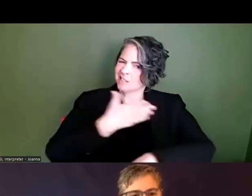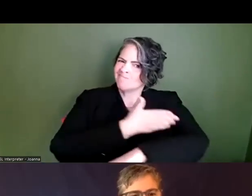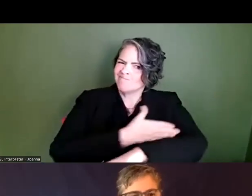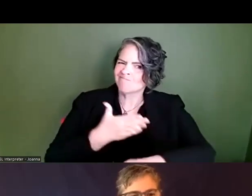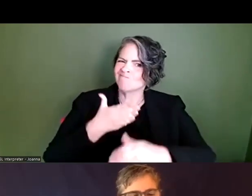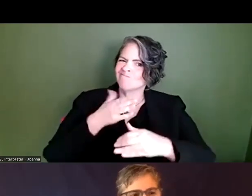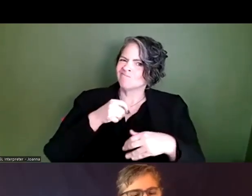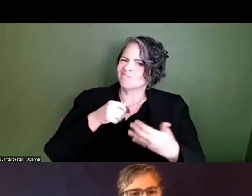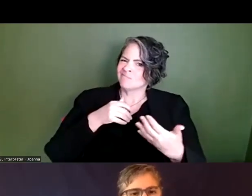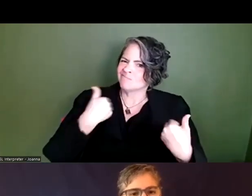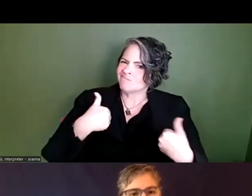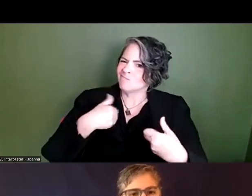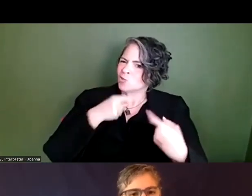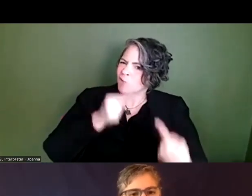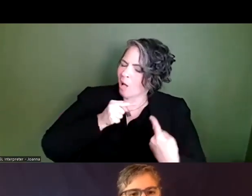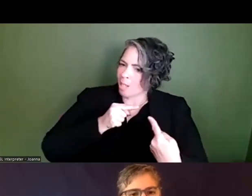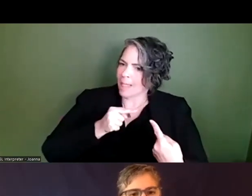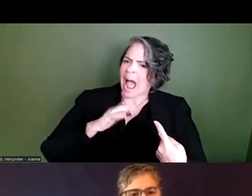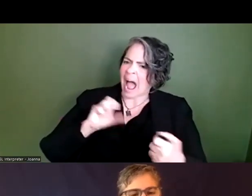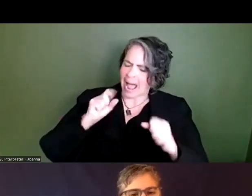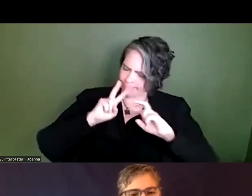well and stay well. And that's what I love about the ethics and values of WRAP. So